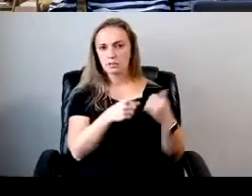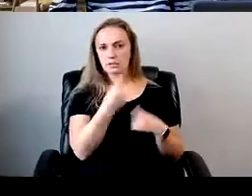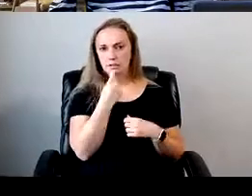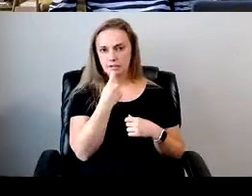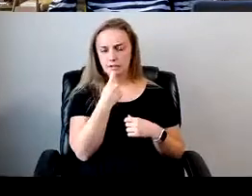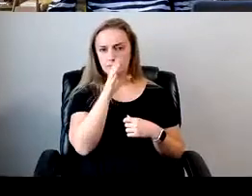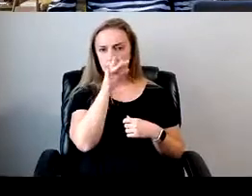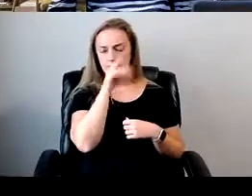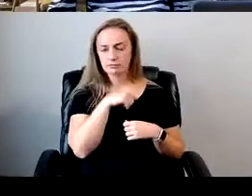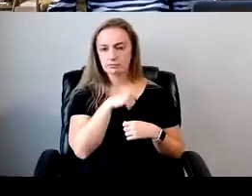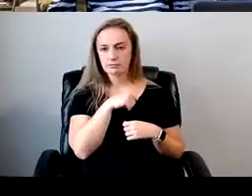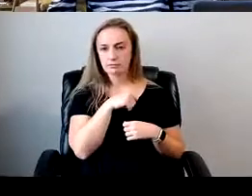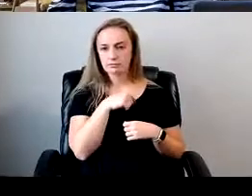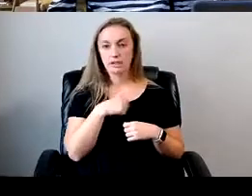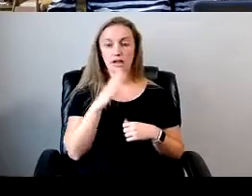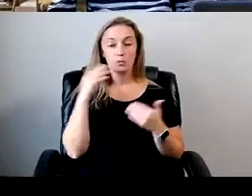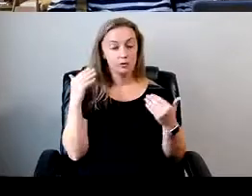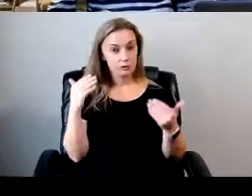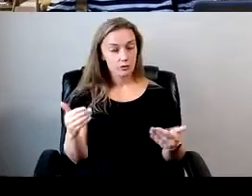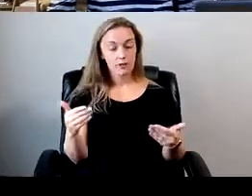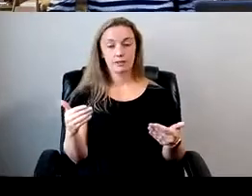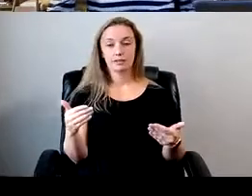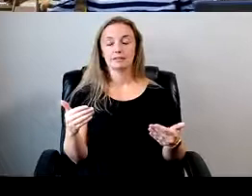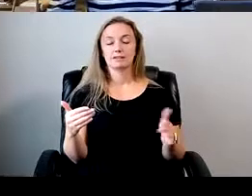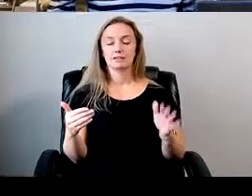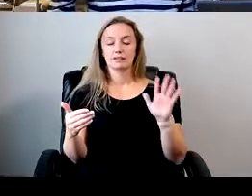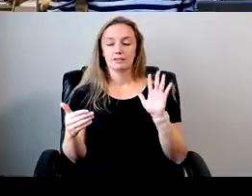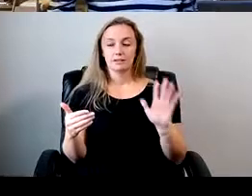And I will go ahead and say that this statement